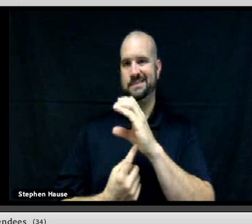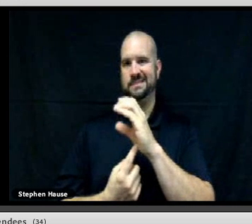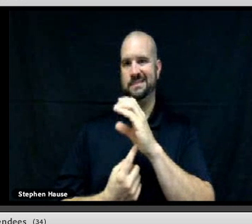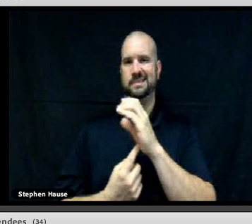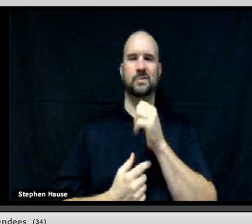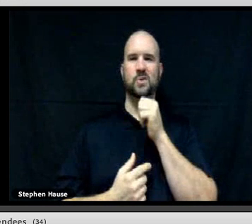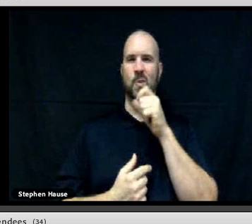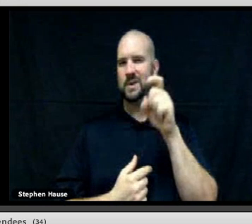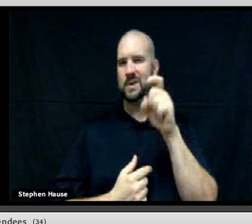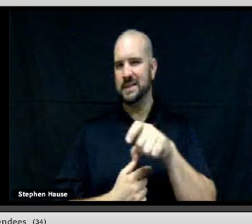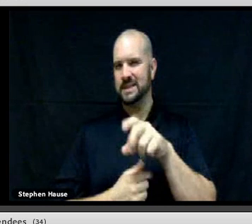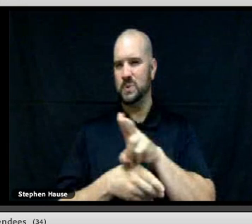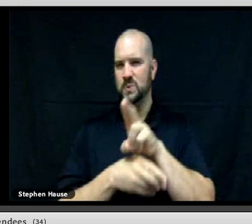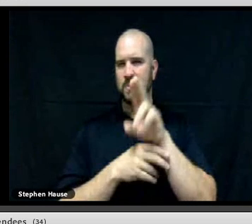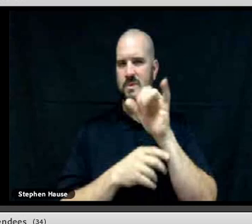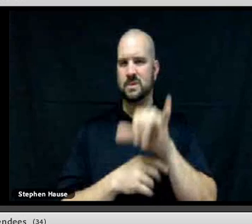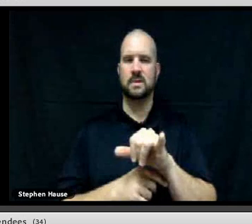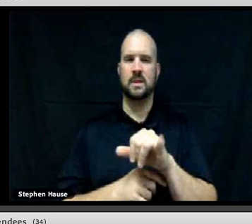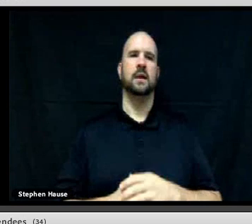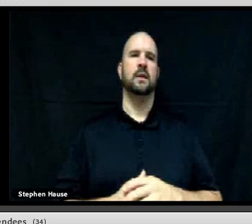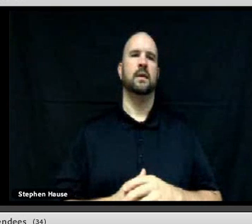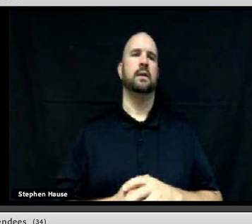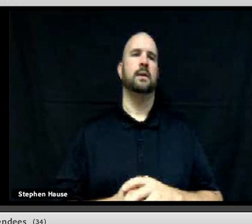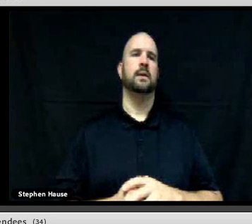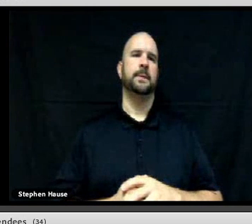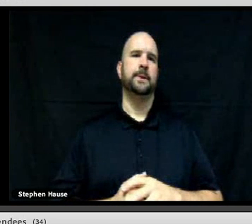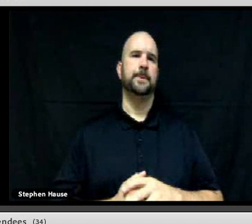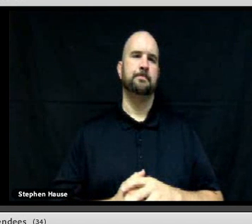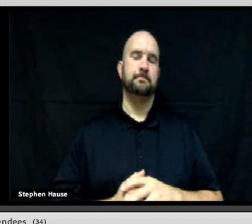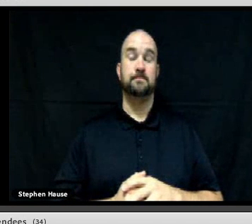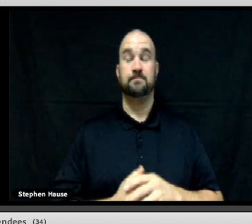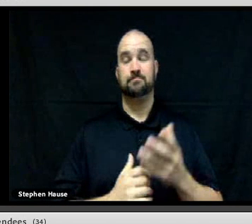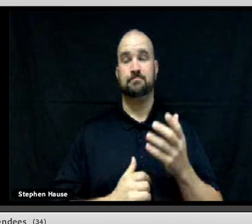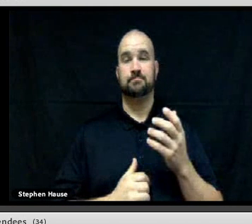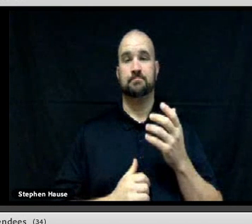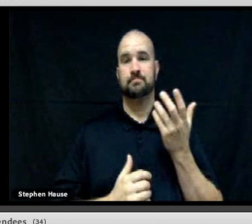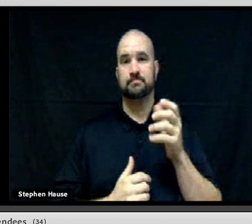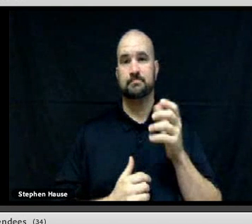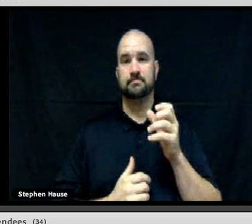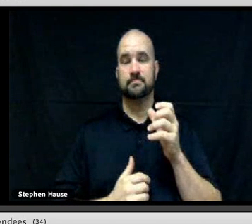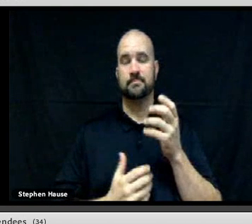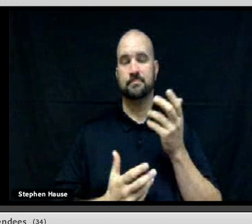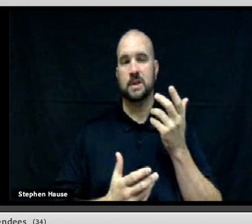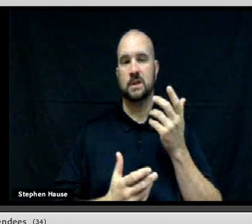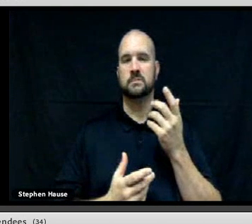Um, so, just being consistent with dates and how you're using that field